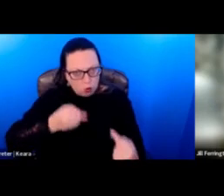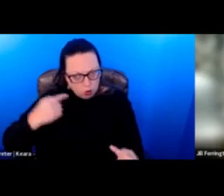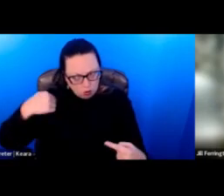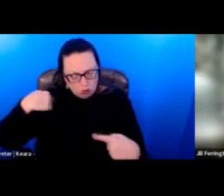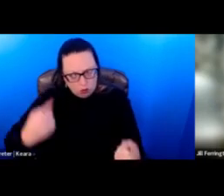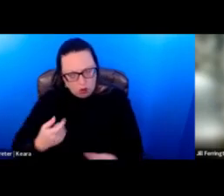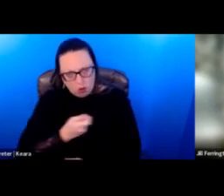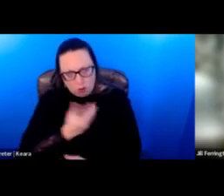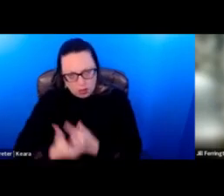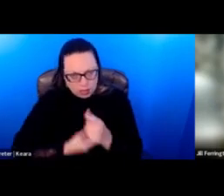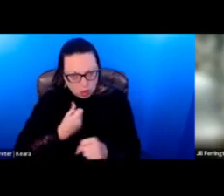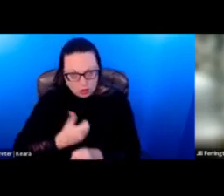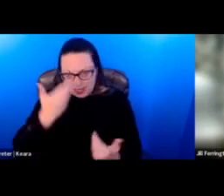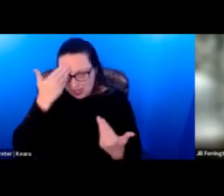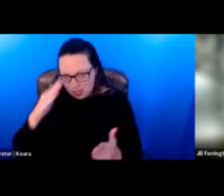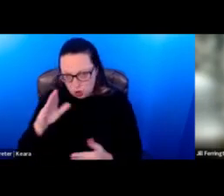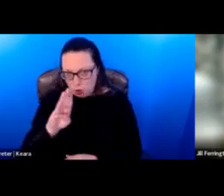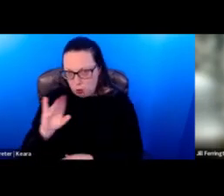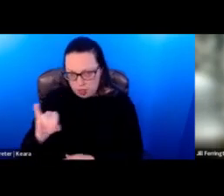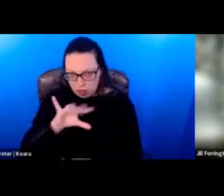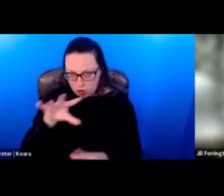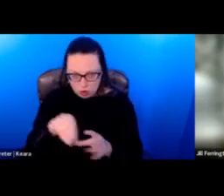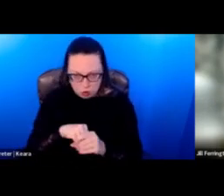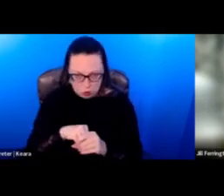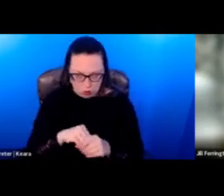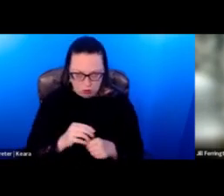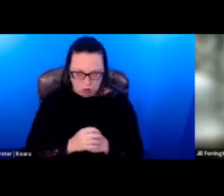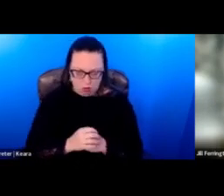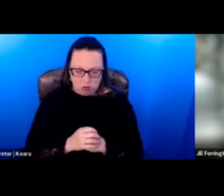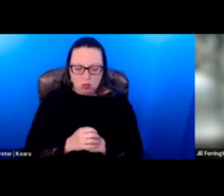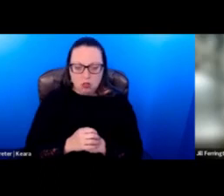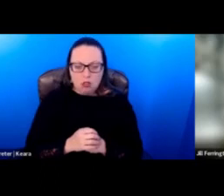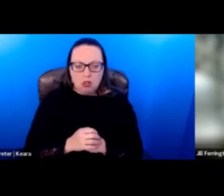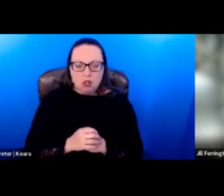that brain injury is part of the issue. This for document will